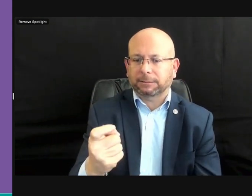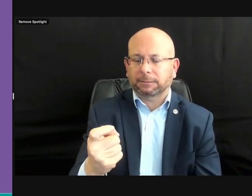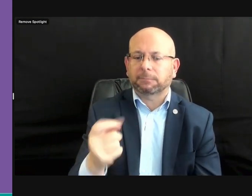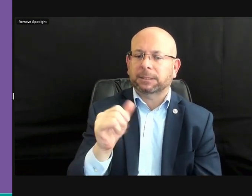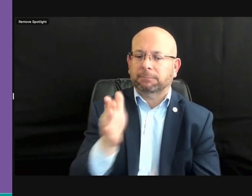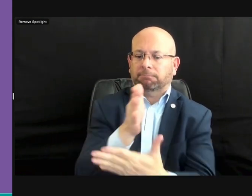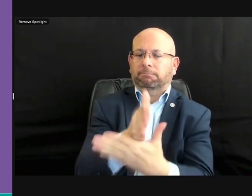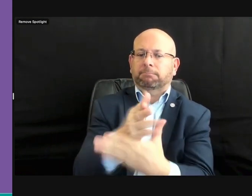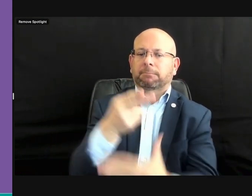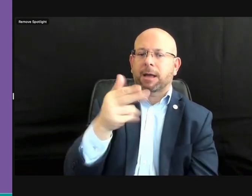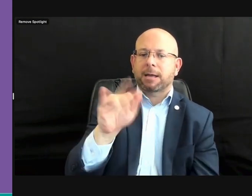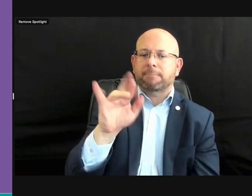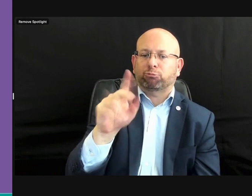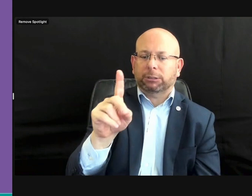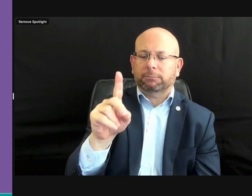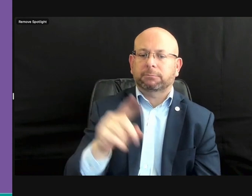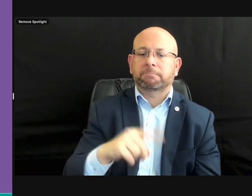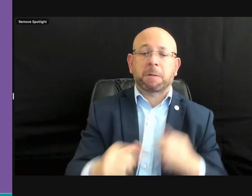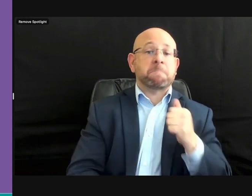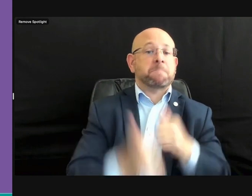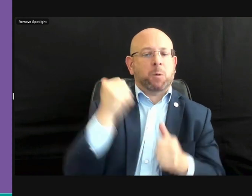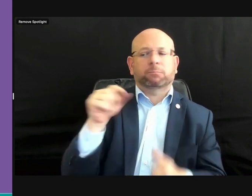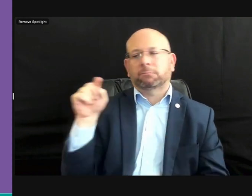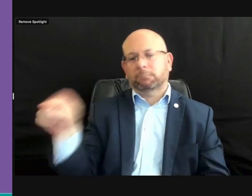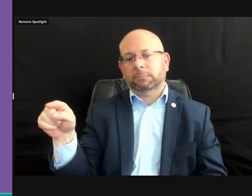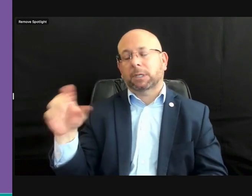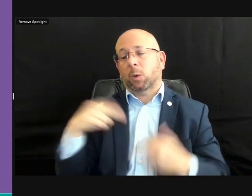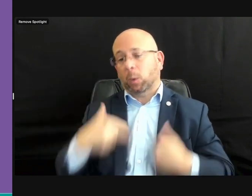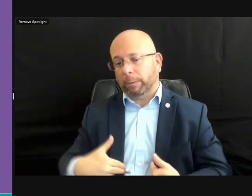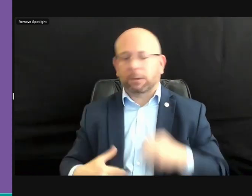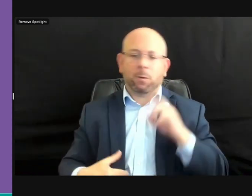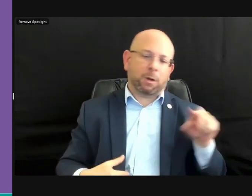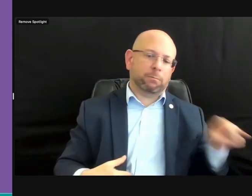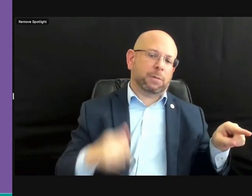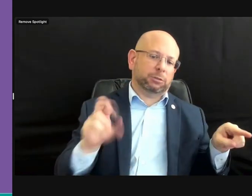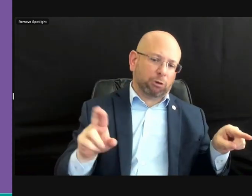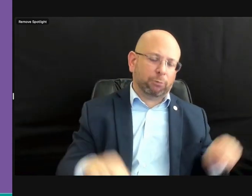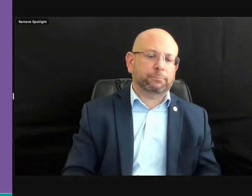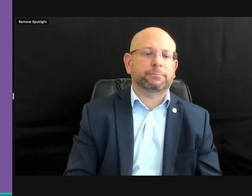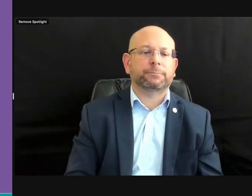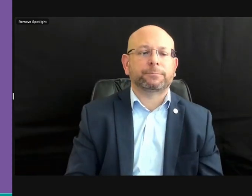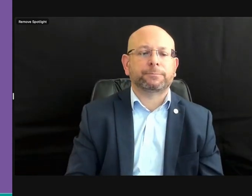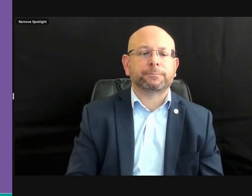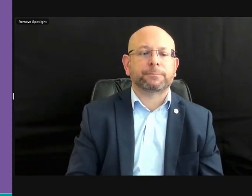a human becomes involved to fix and repair. ASR begins. And a human goes in to make the correction.